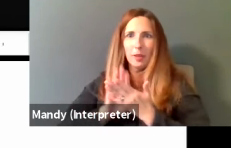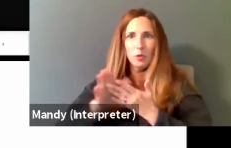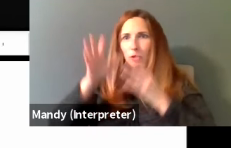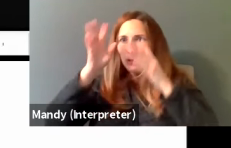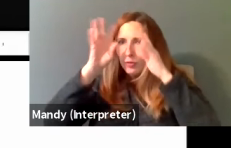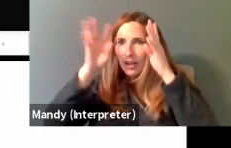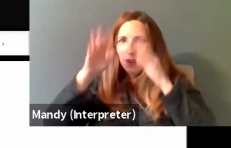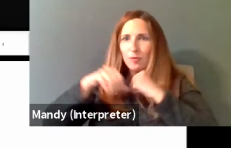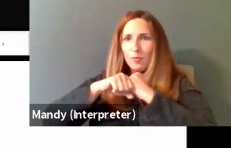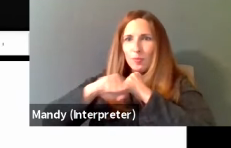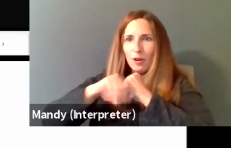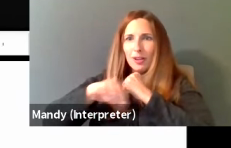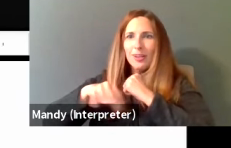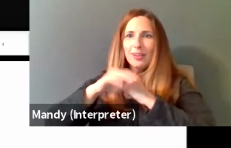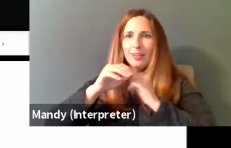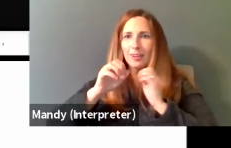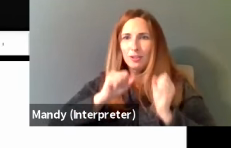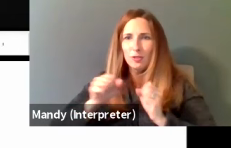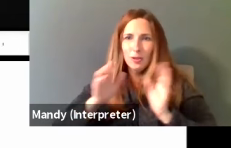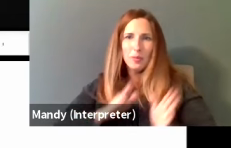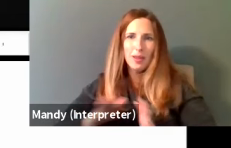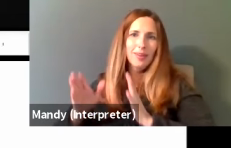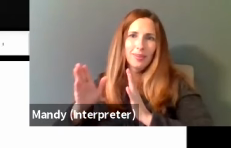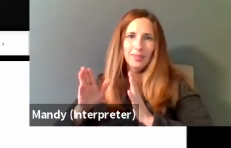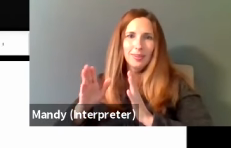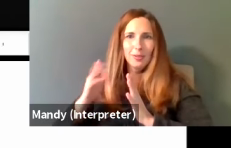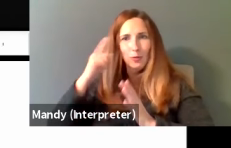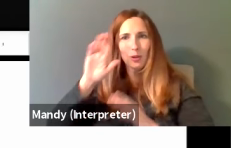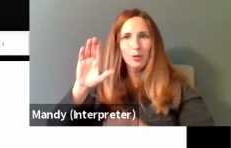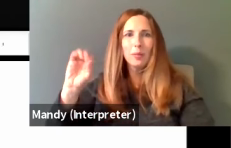and strategic planning of your company.